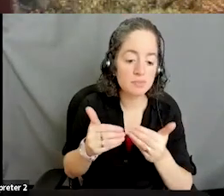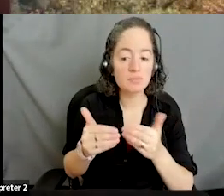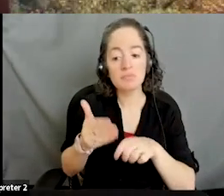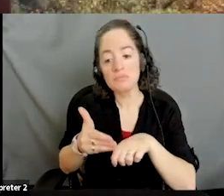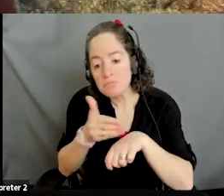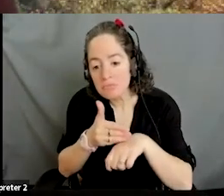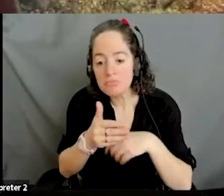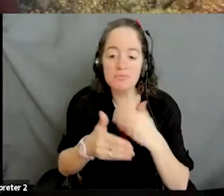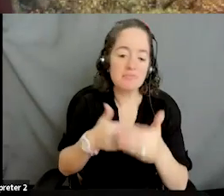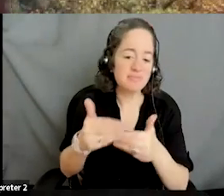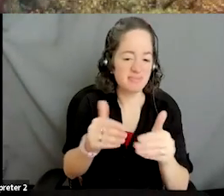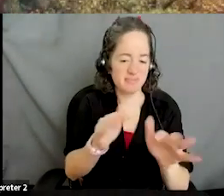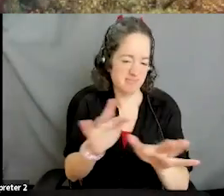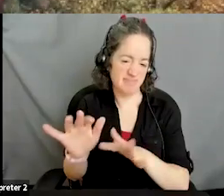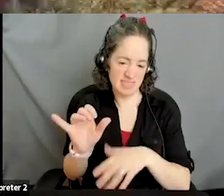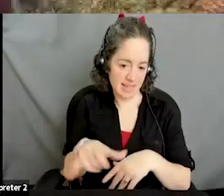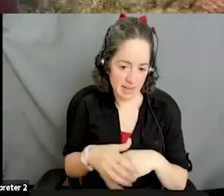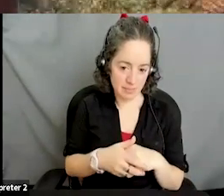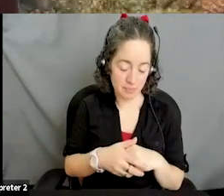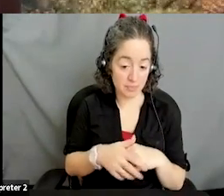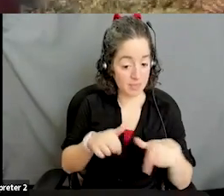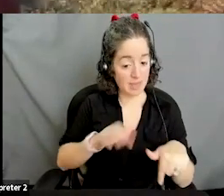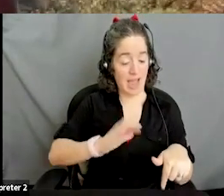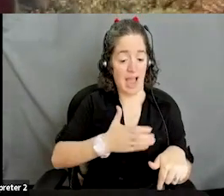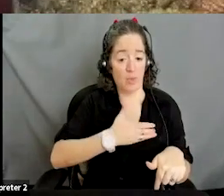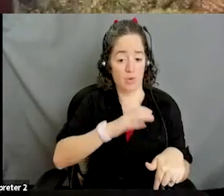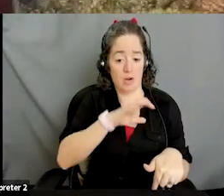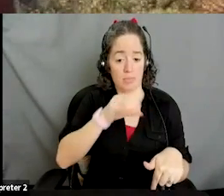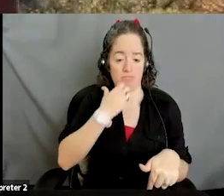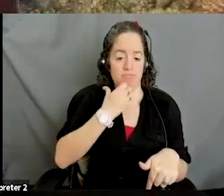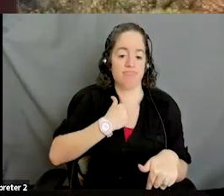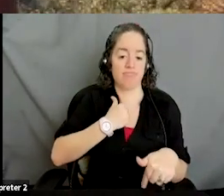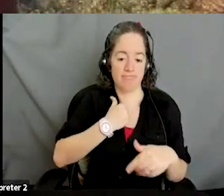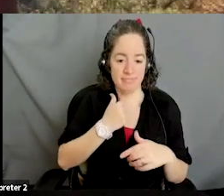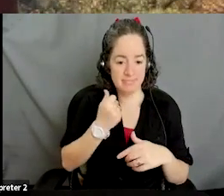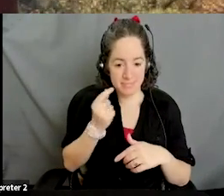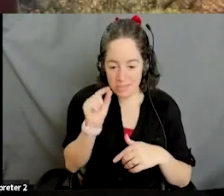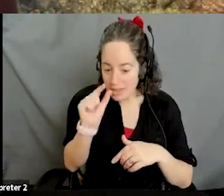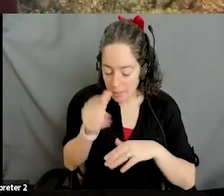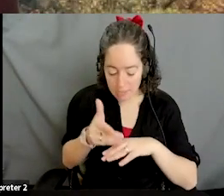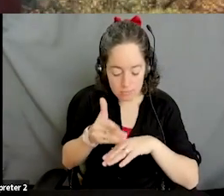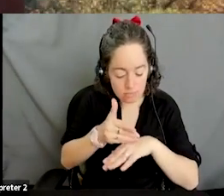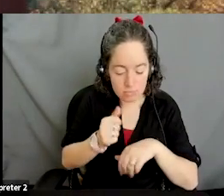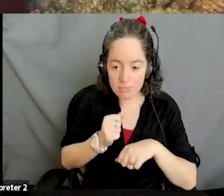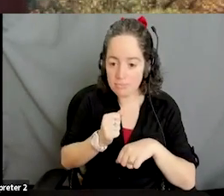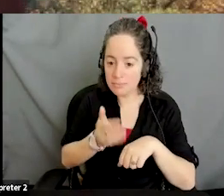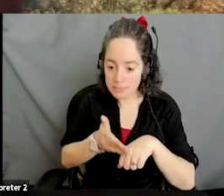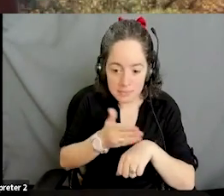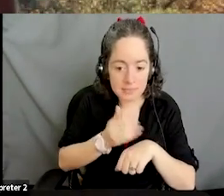Making it better is a company value that it's been something that the owners